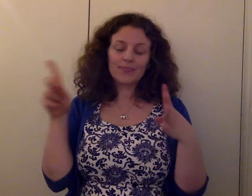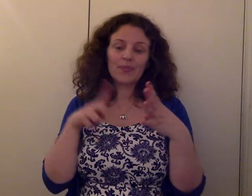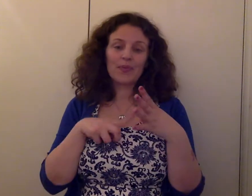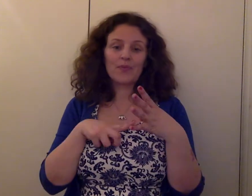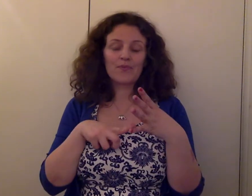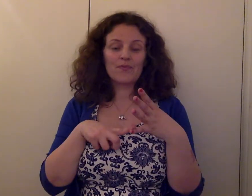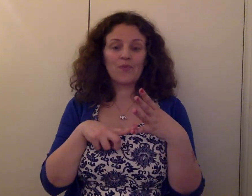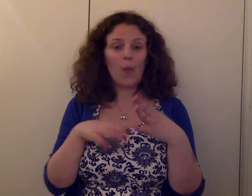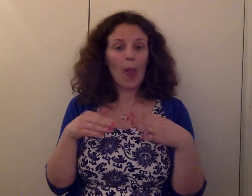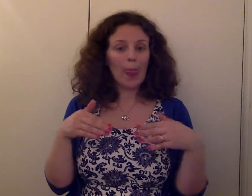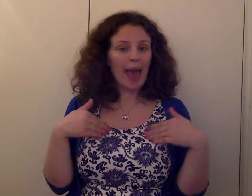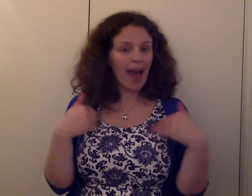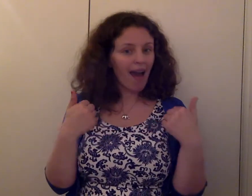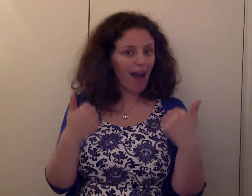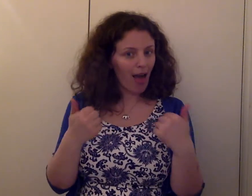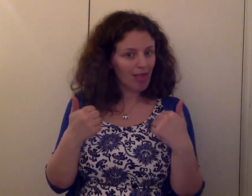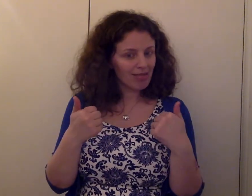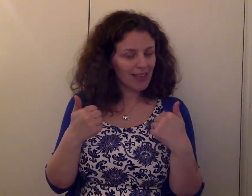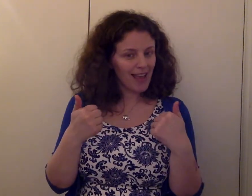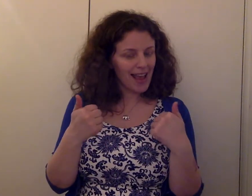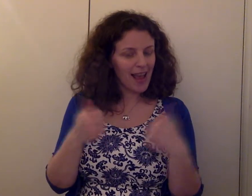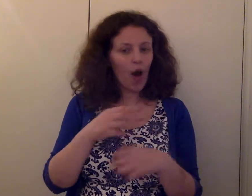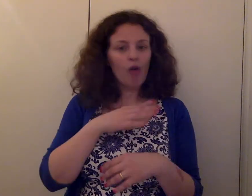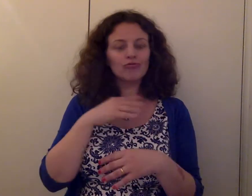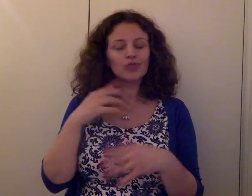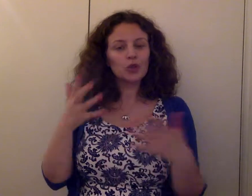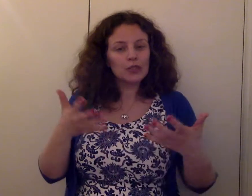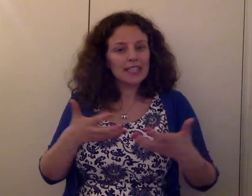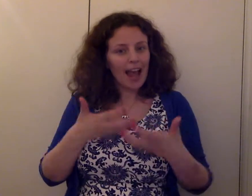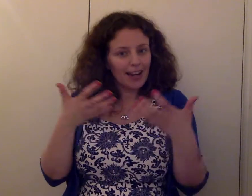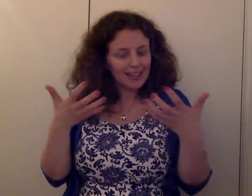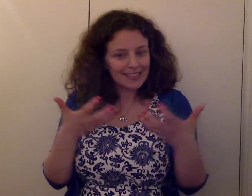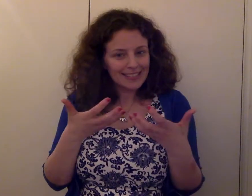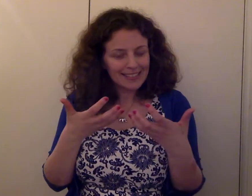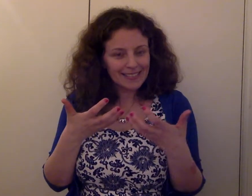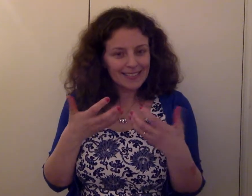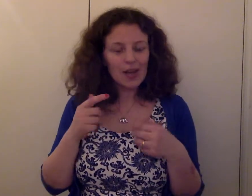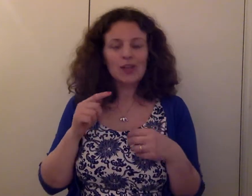Healthy, fruit salad.